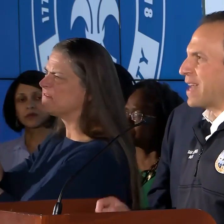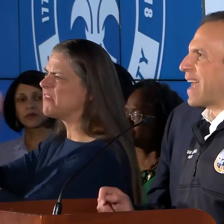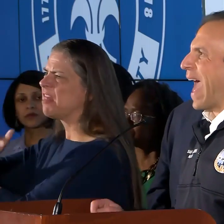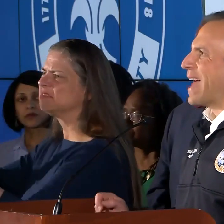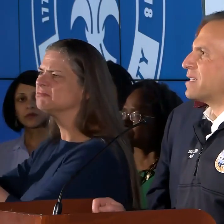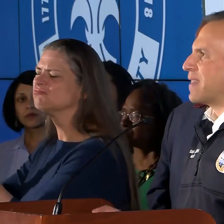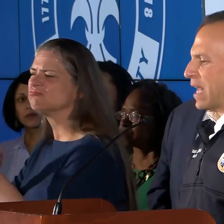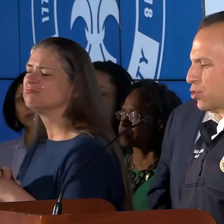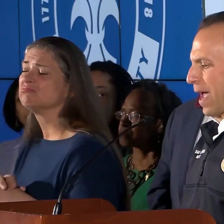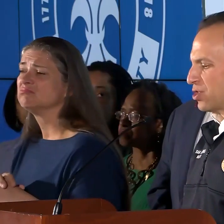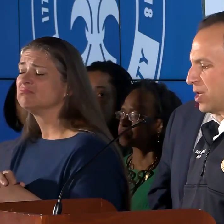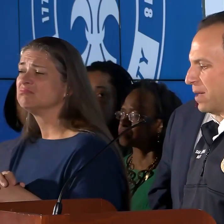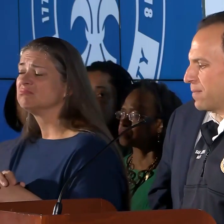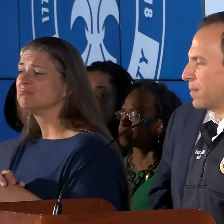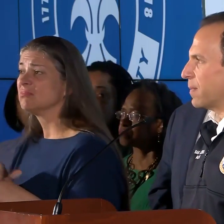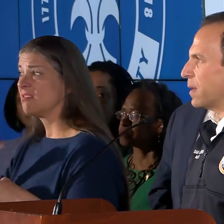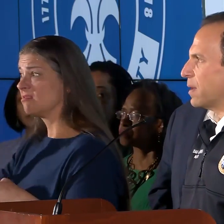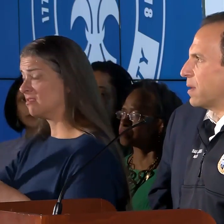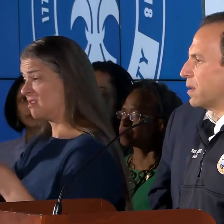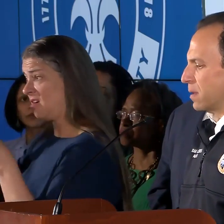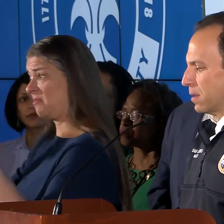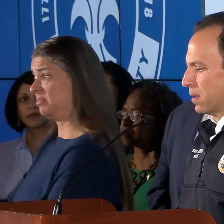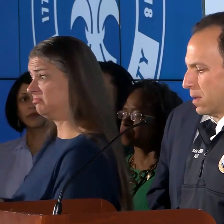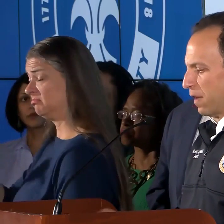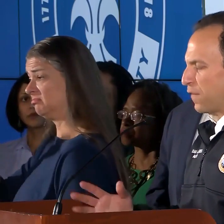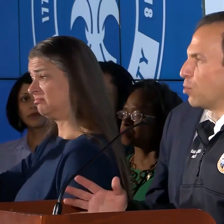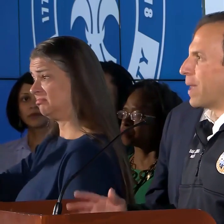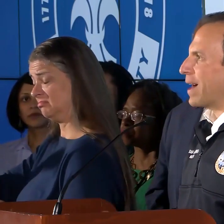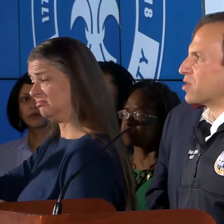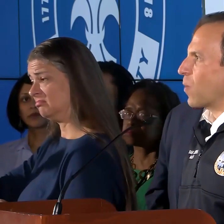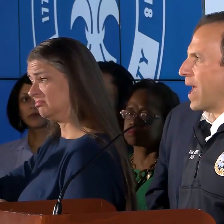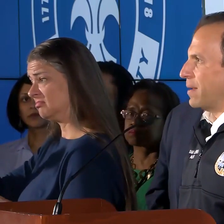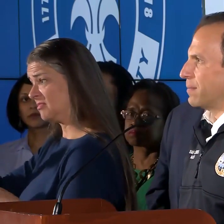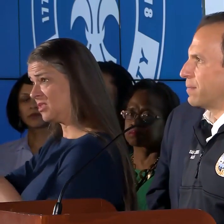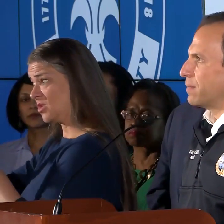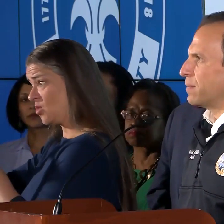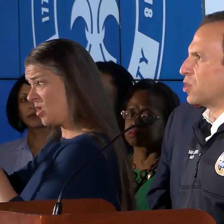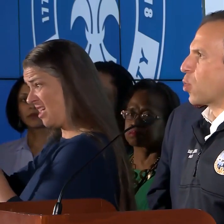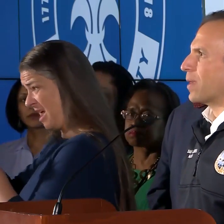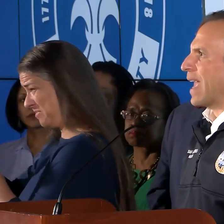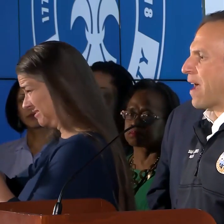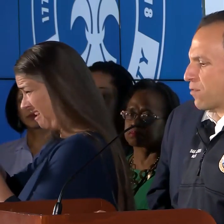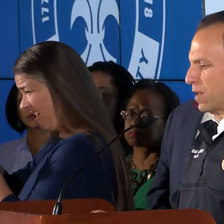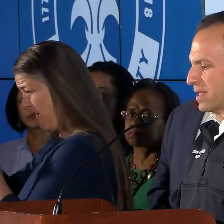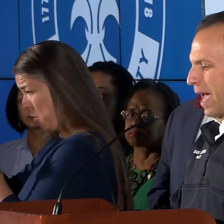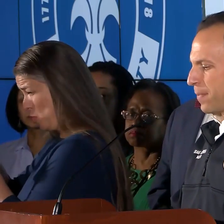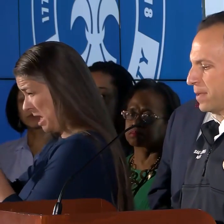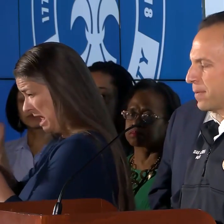and to add to that tragedy, *** few blocks away. Shortly after this happened,